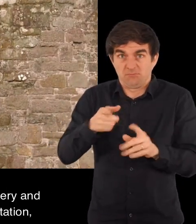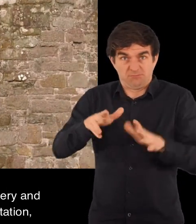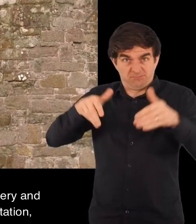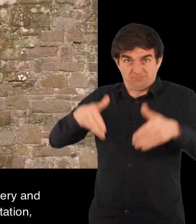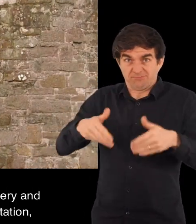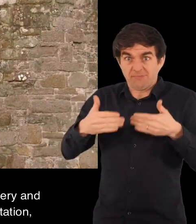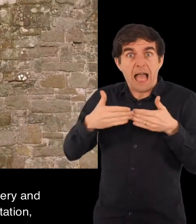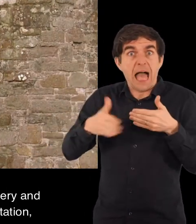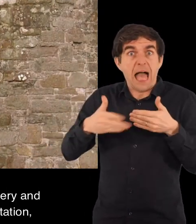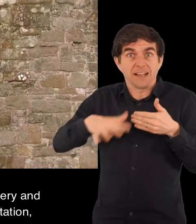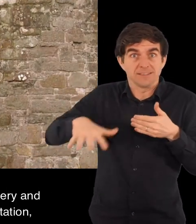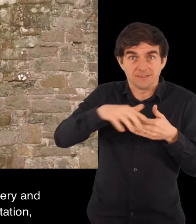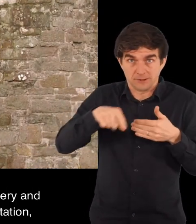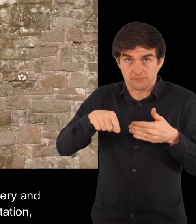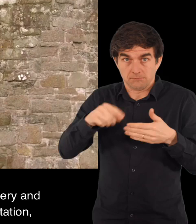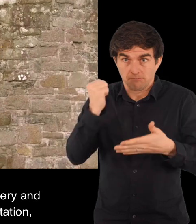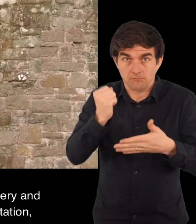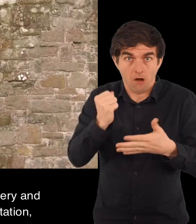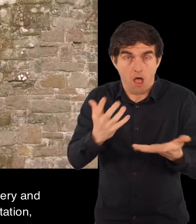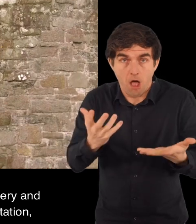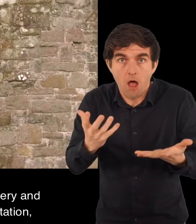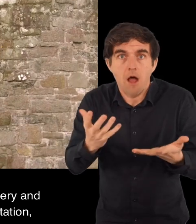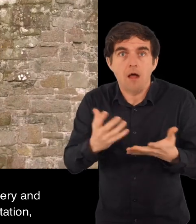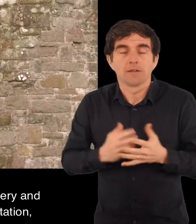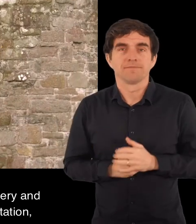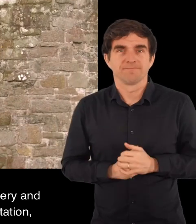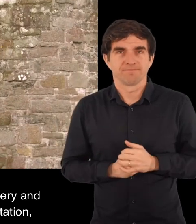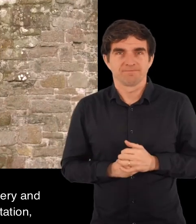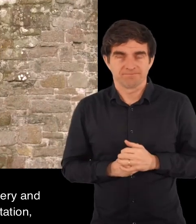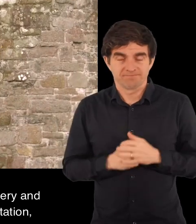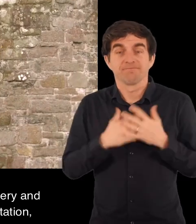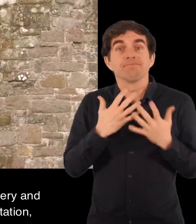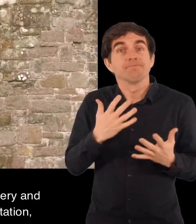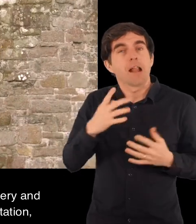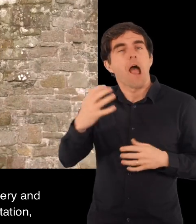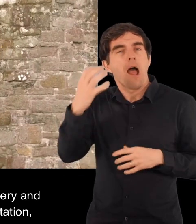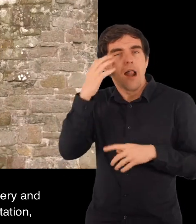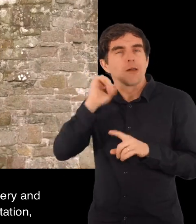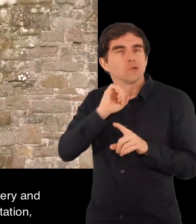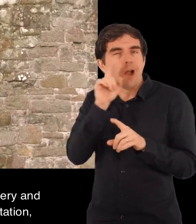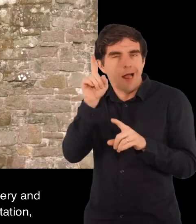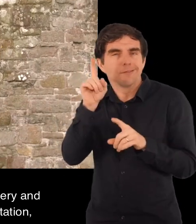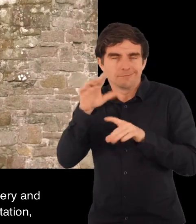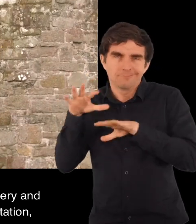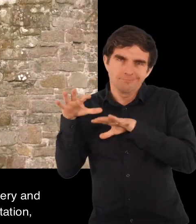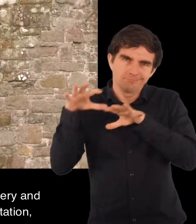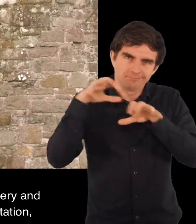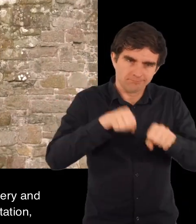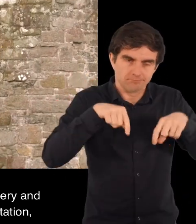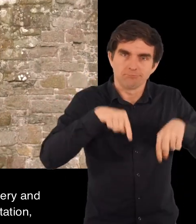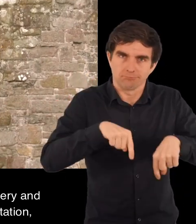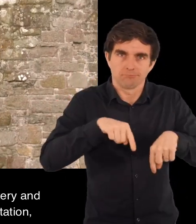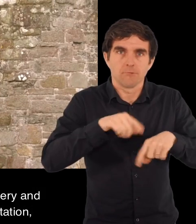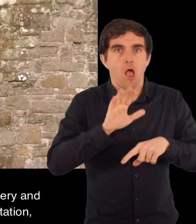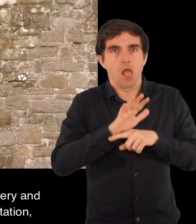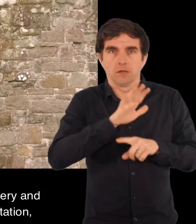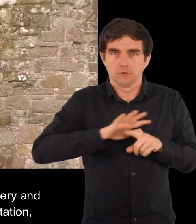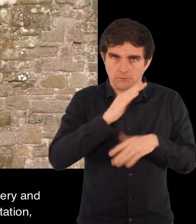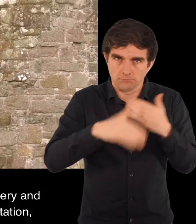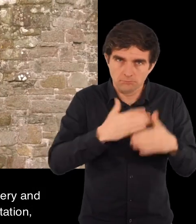through the gate of the cemetery and to the church. After the Plantation,